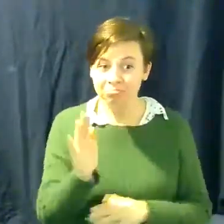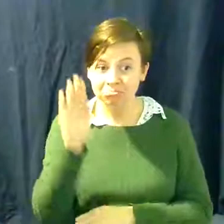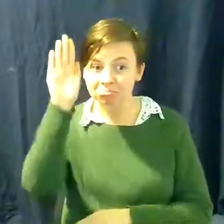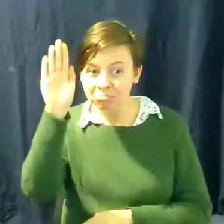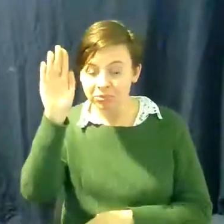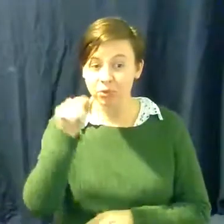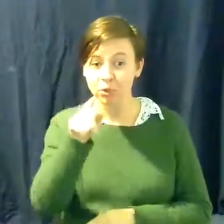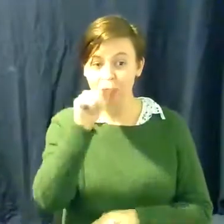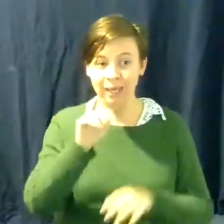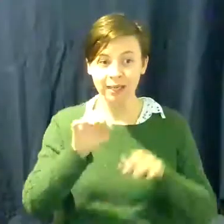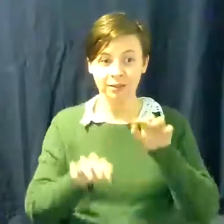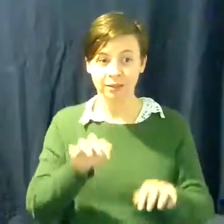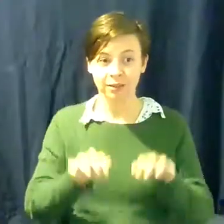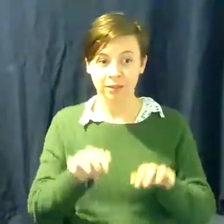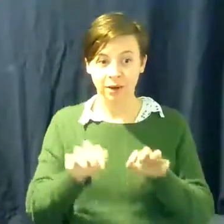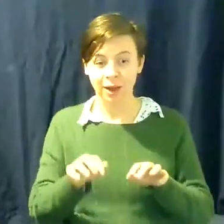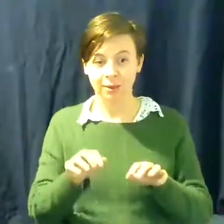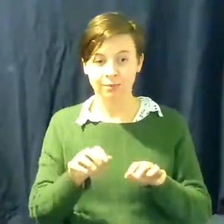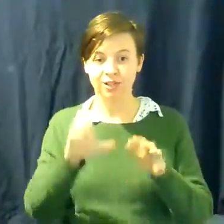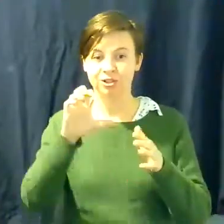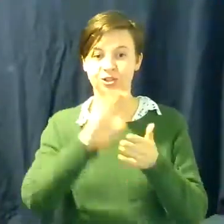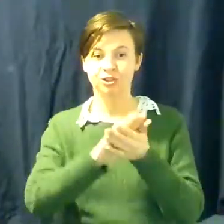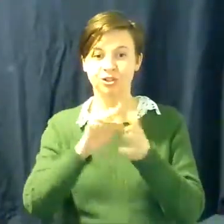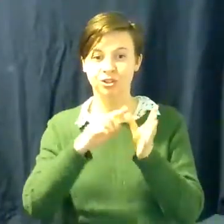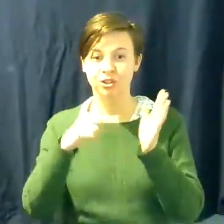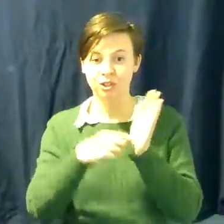of what's going to be covered. So if you want to ask a question there's